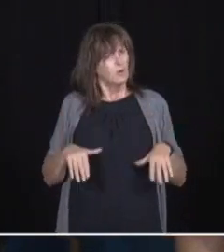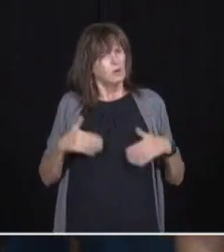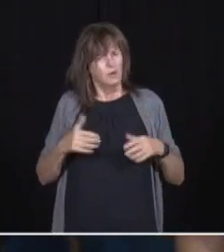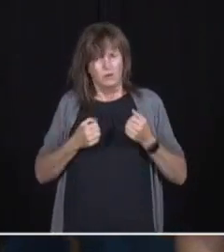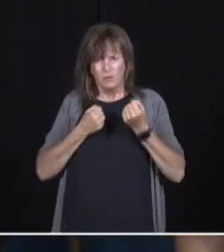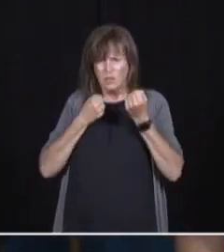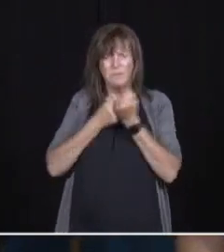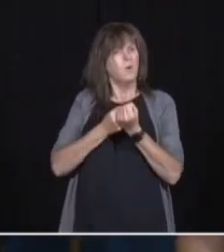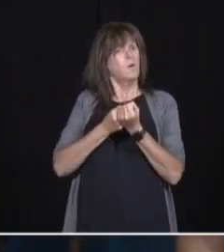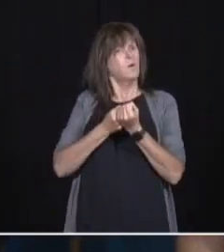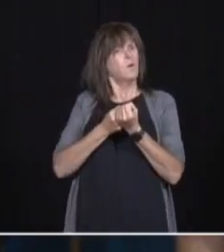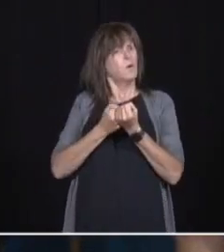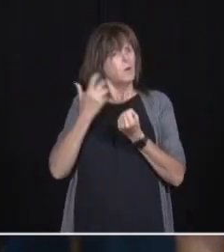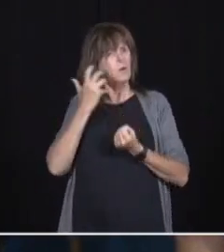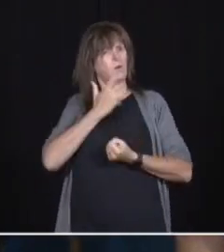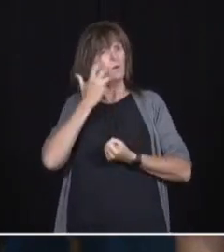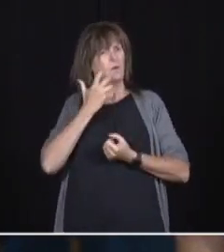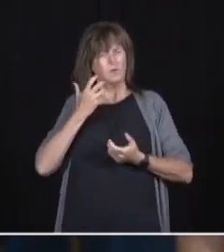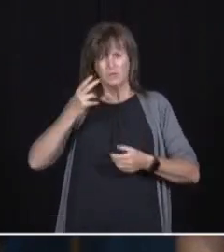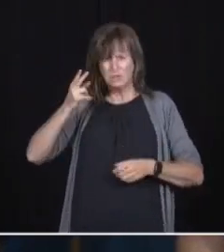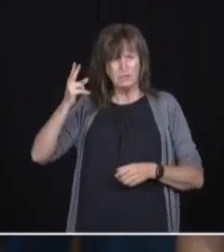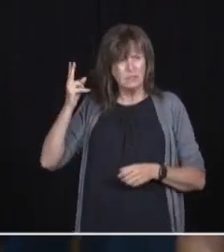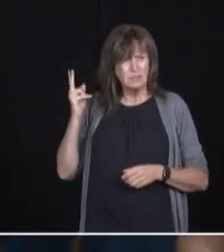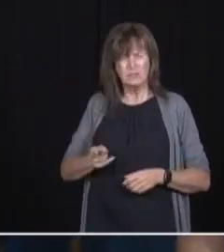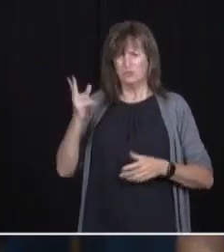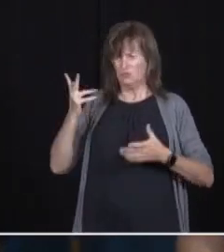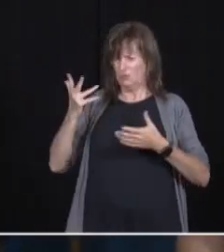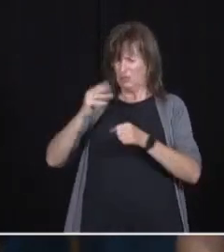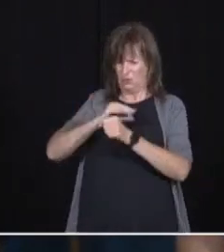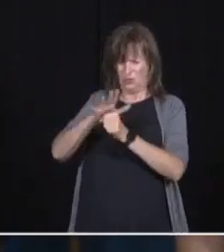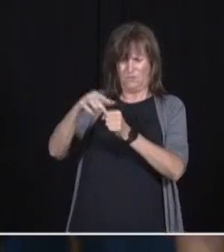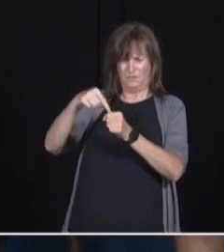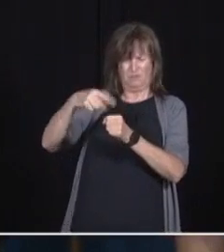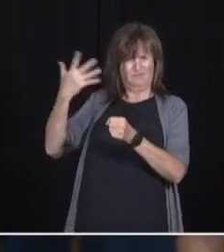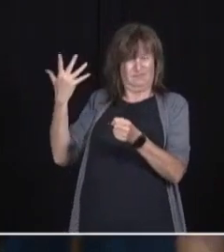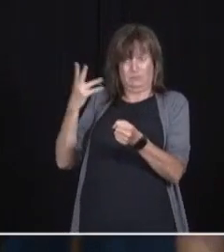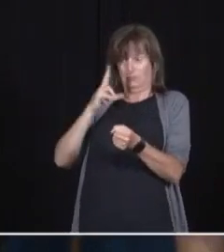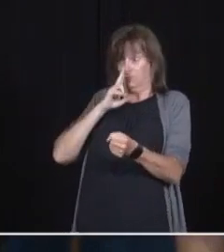This is case historic level of support that is being provided during unprecedented times.